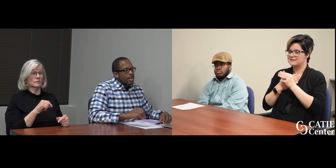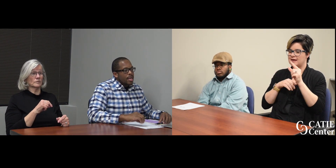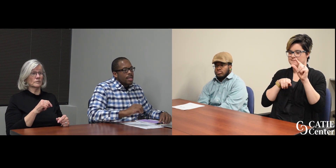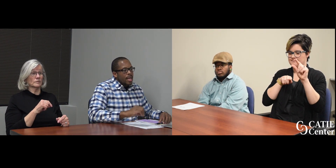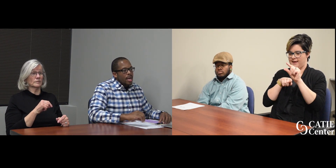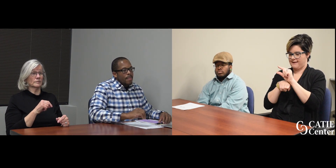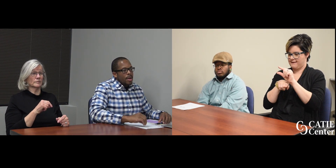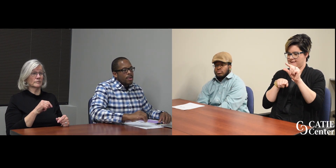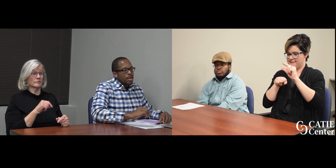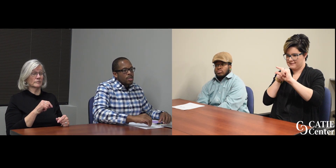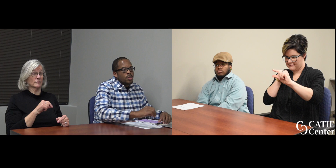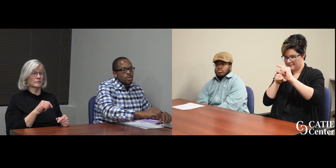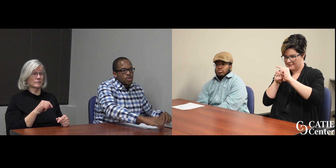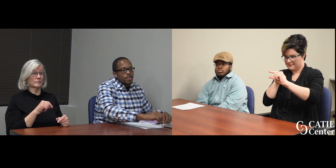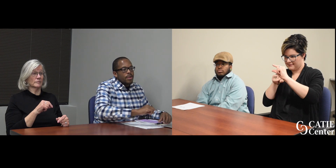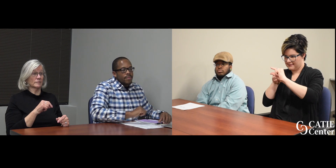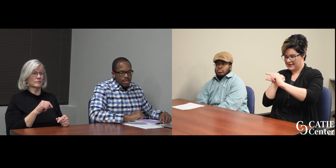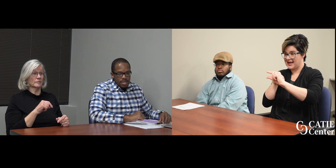and then that amount goes towards your benefits.